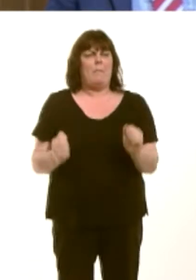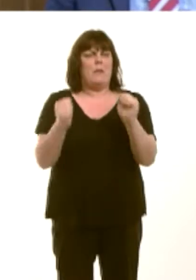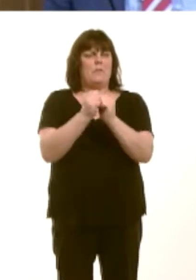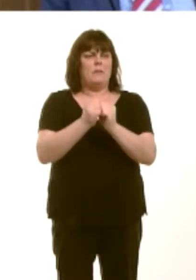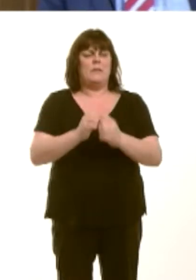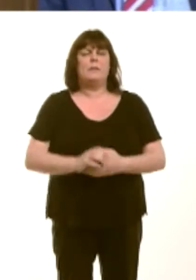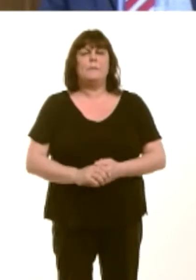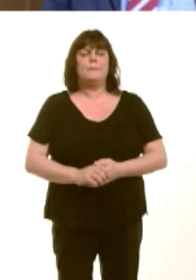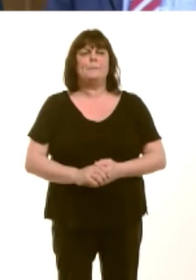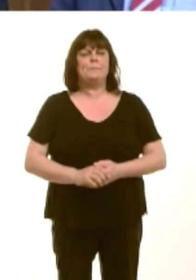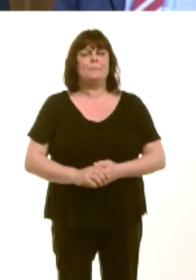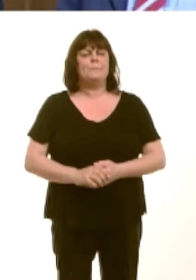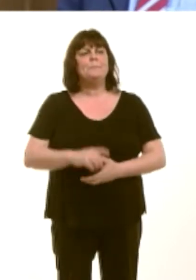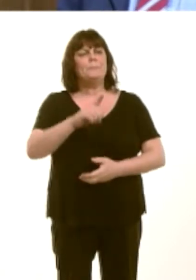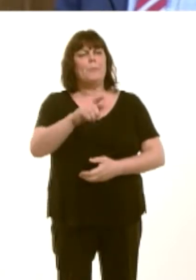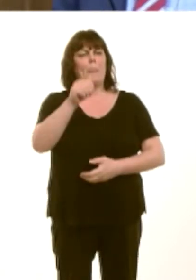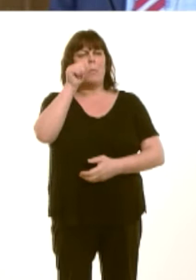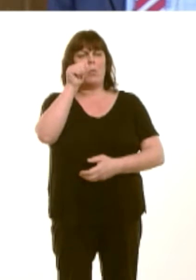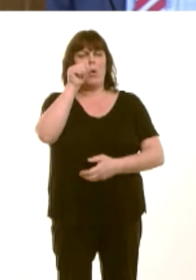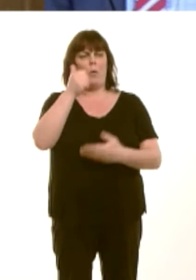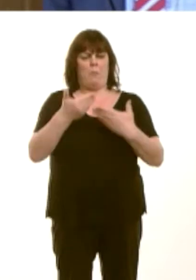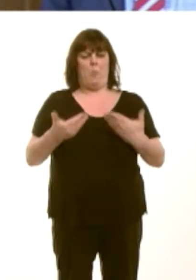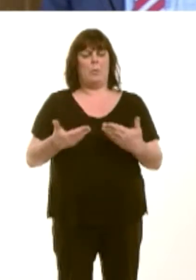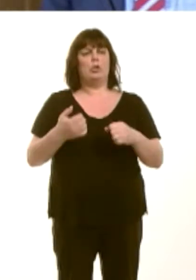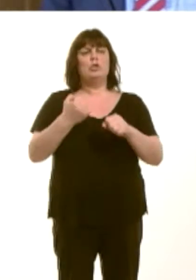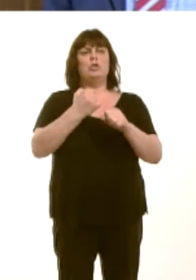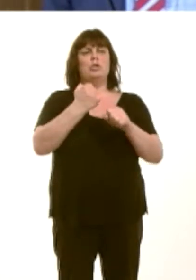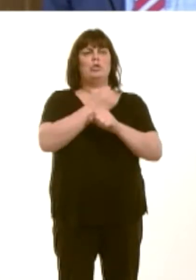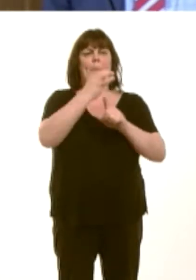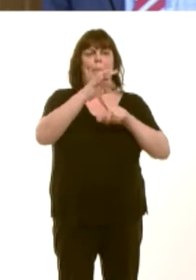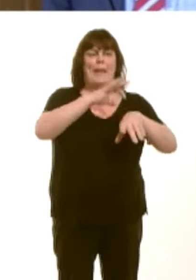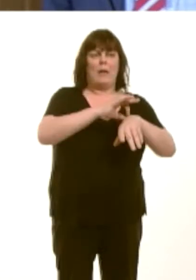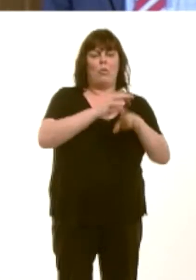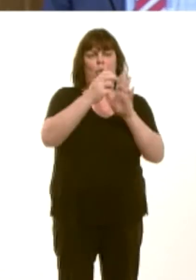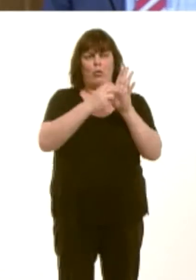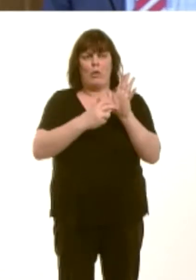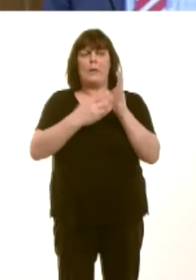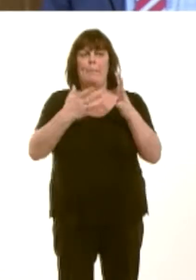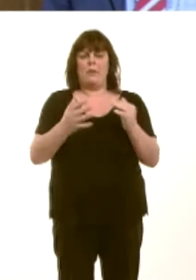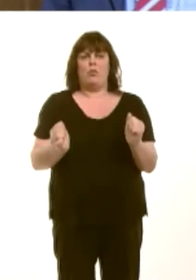And he will know that the current GP contract thatís been agreed was agreed between Government